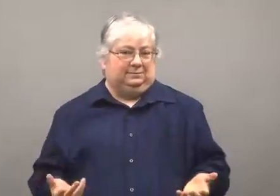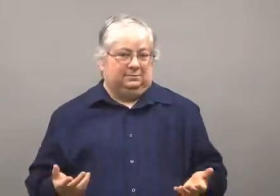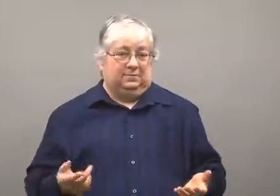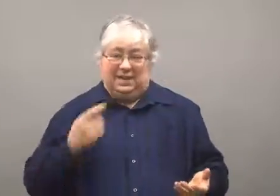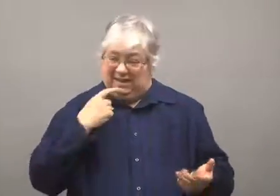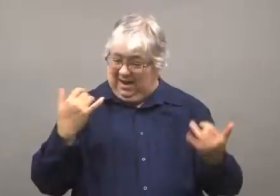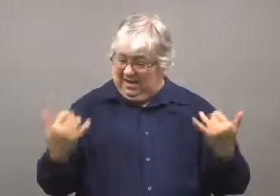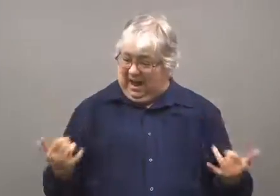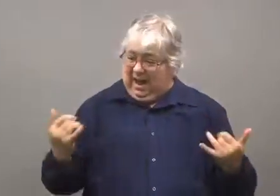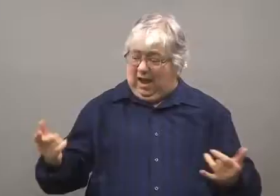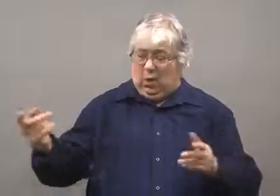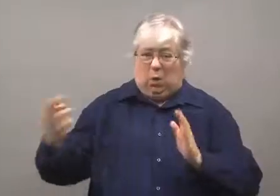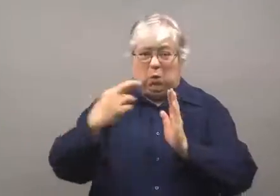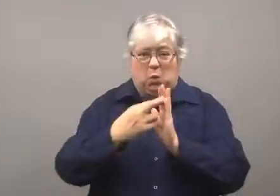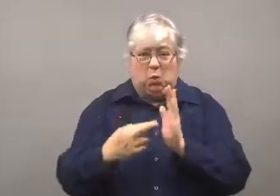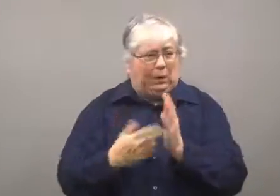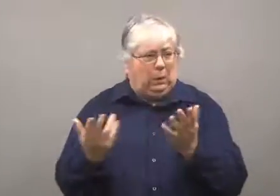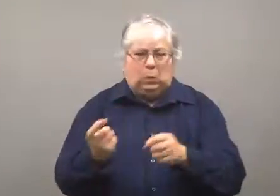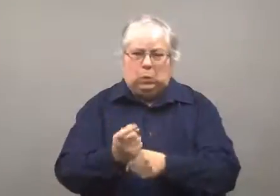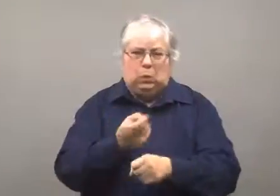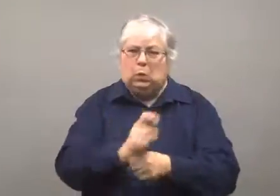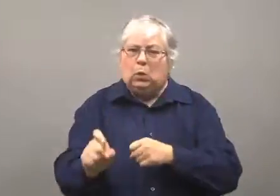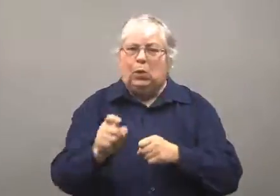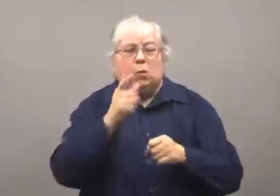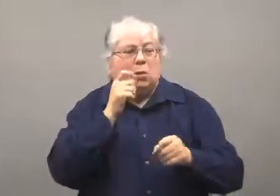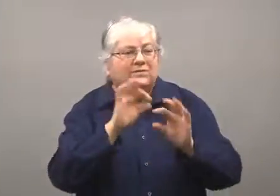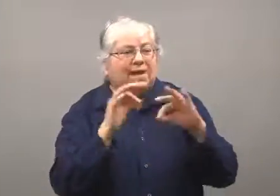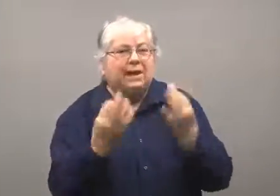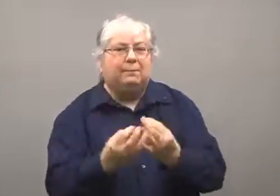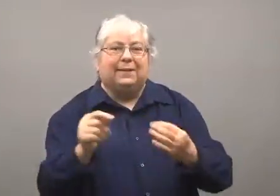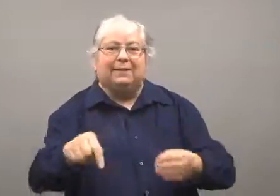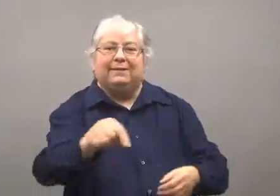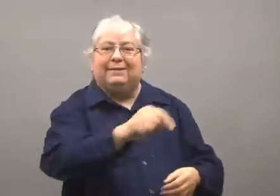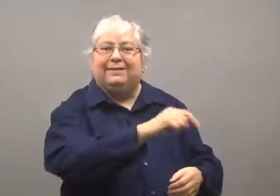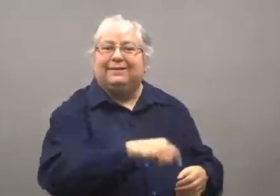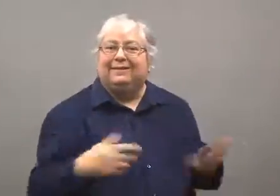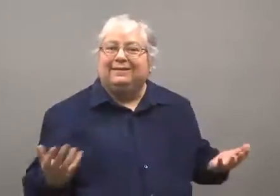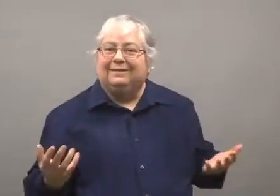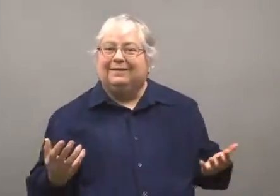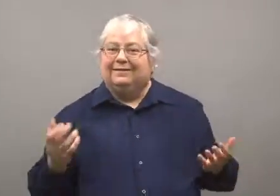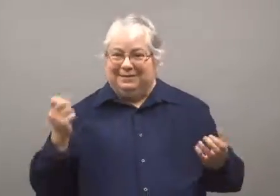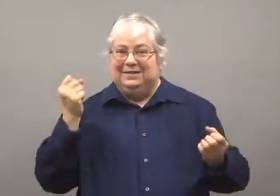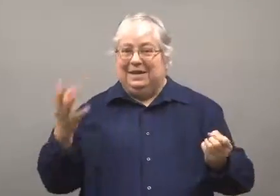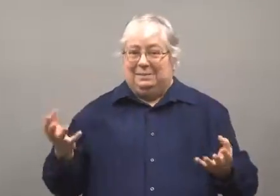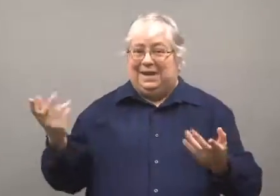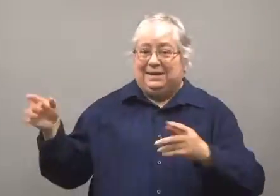He said the rules as they are now, rip families apart.